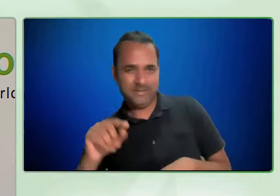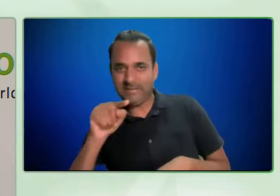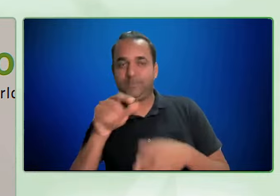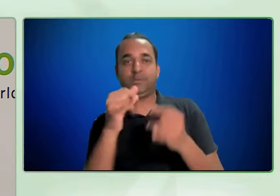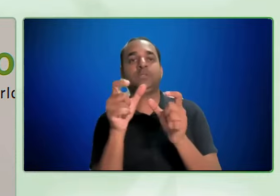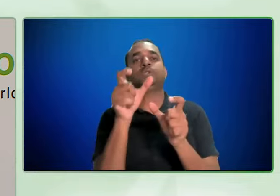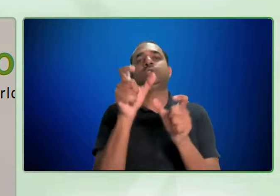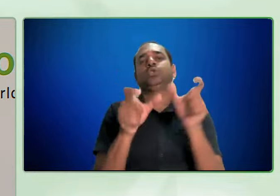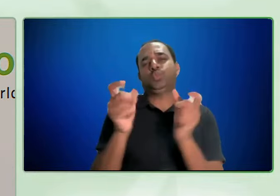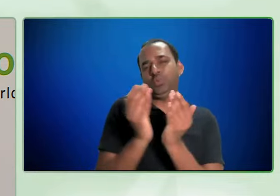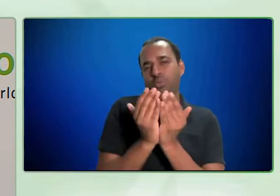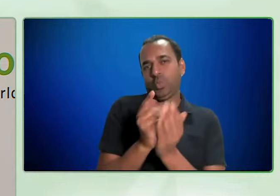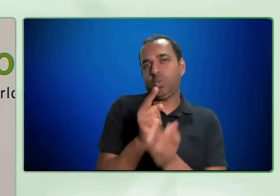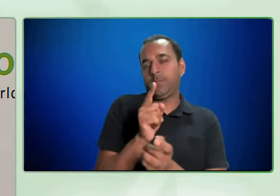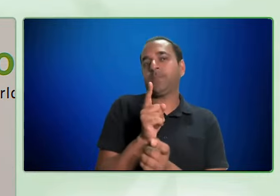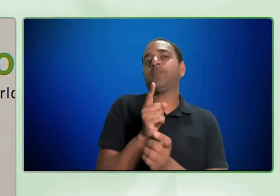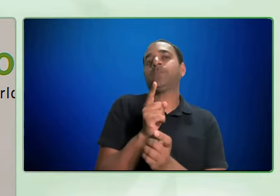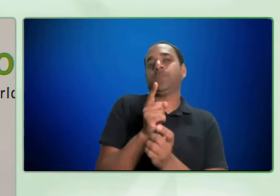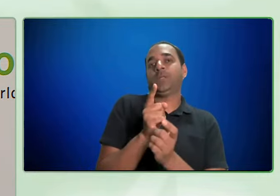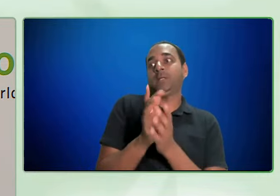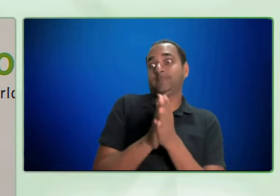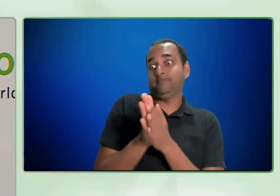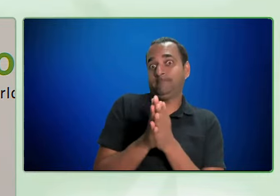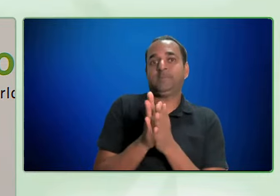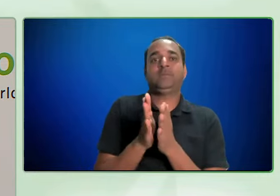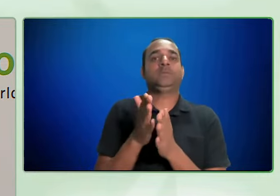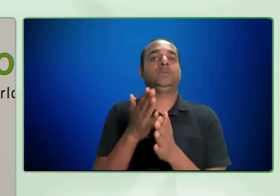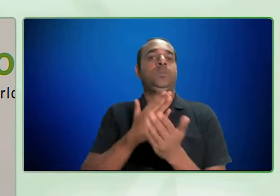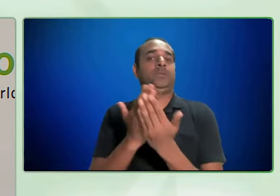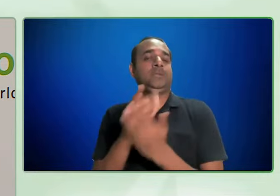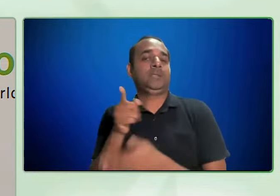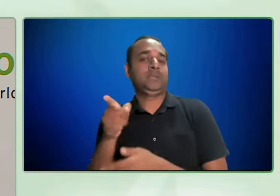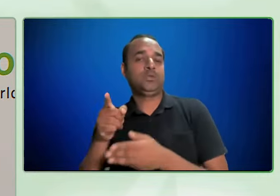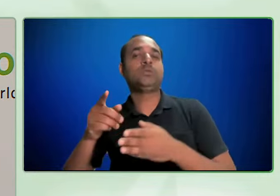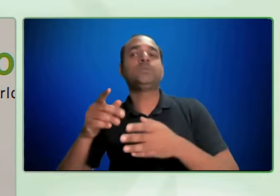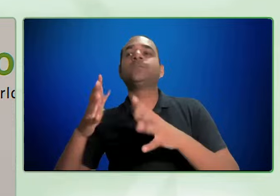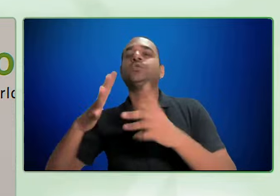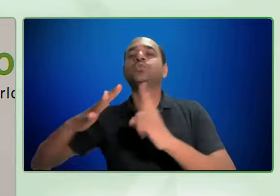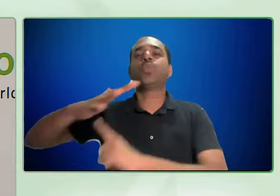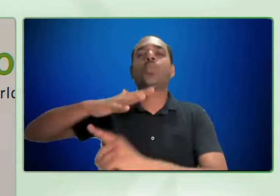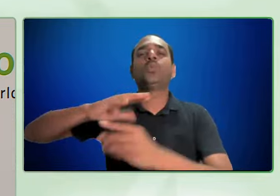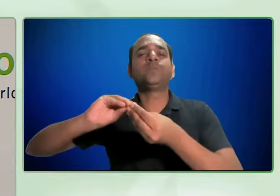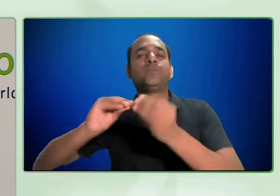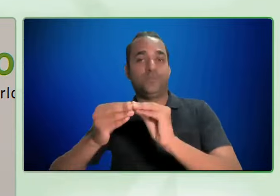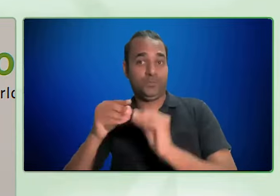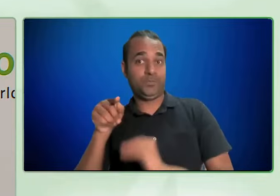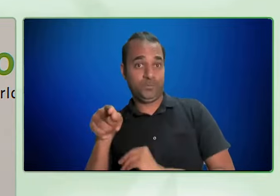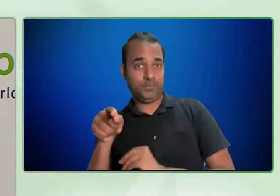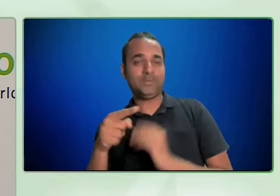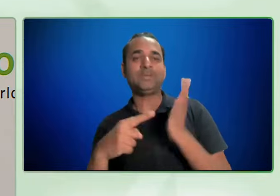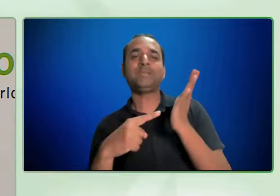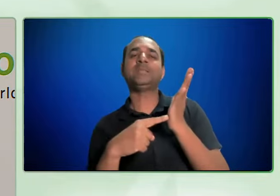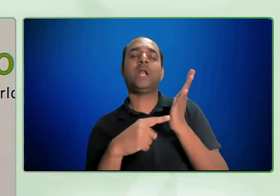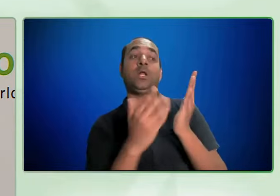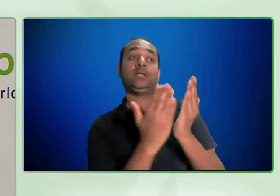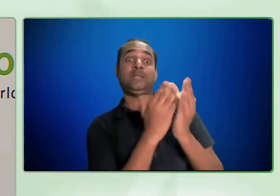The outcome is a lot of students are interested in practical programming going after the lecture